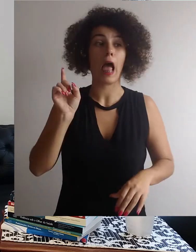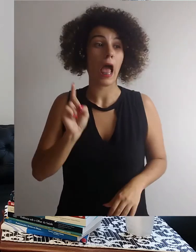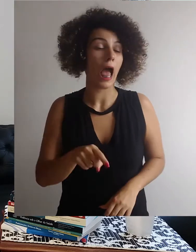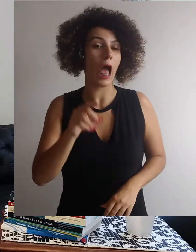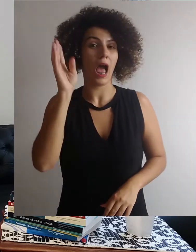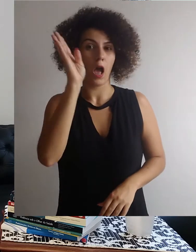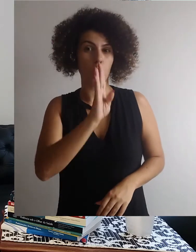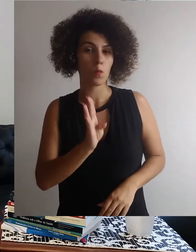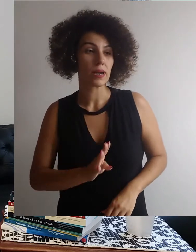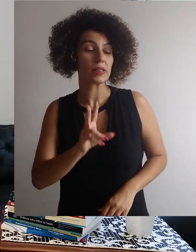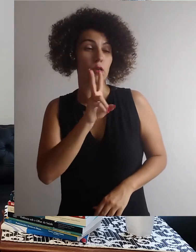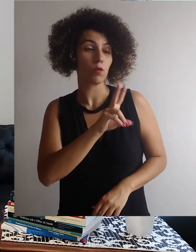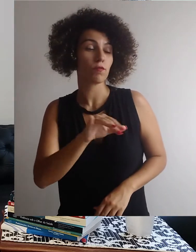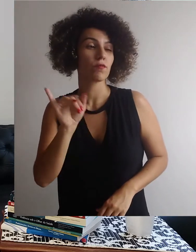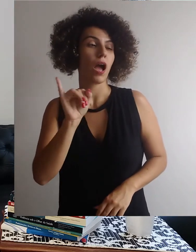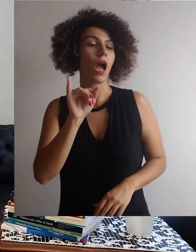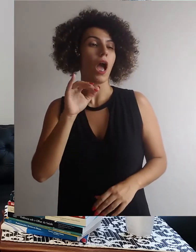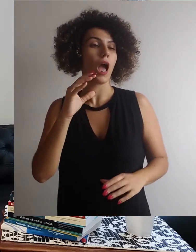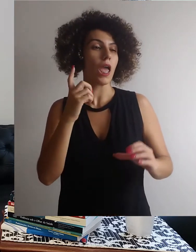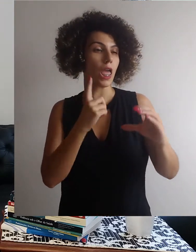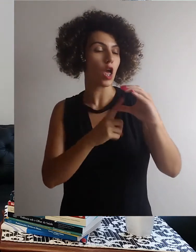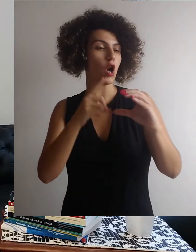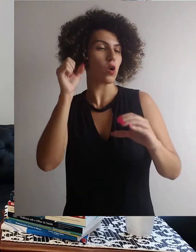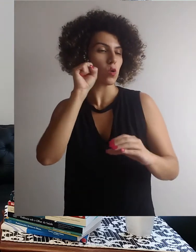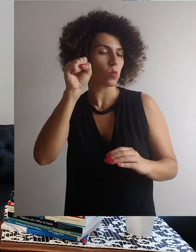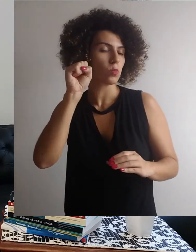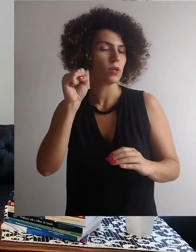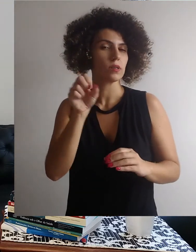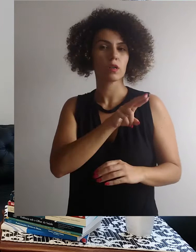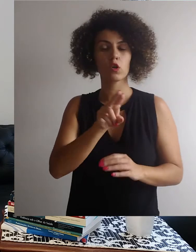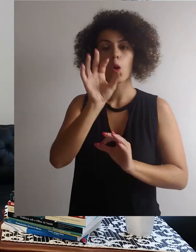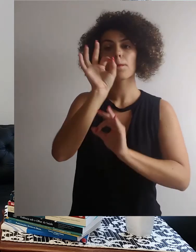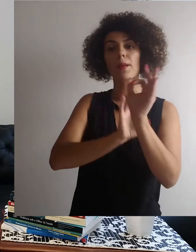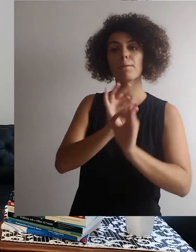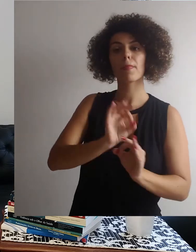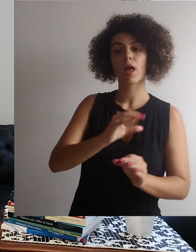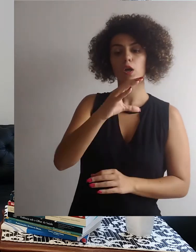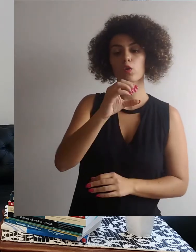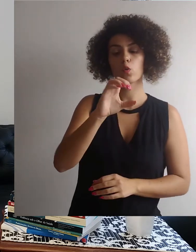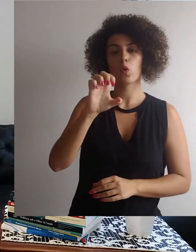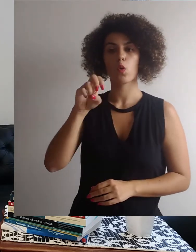communist conspiracy, the so-called Cohen Plan, with the premise that Brazil was being threatened